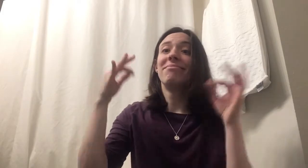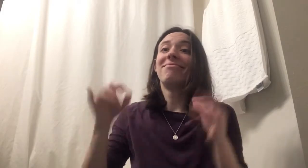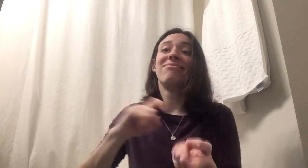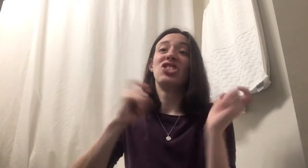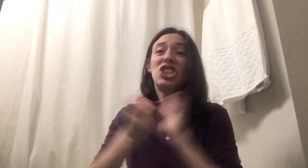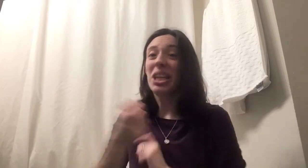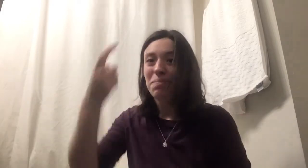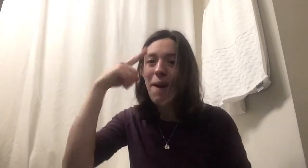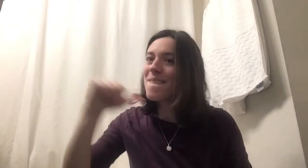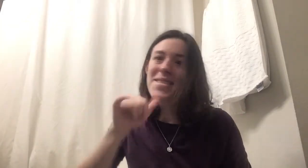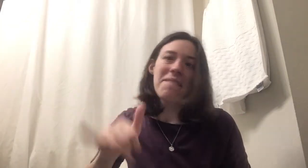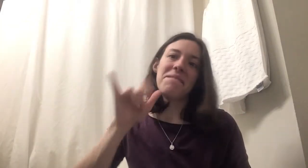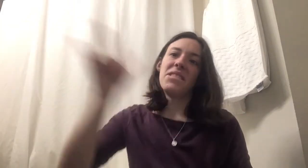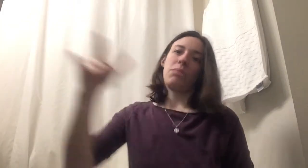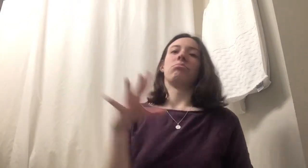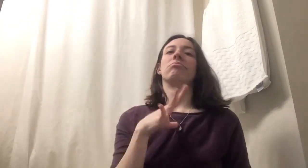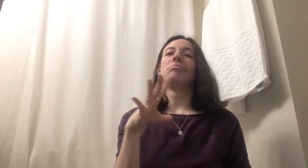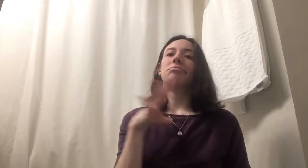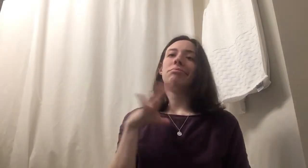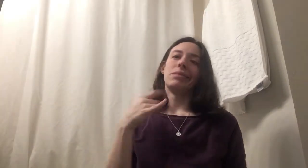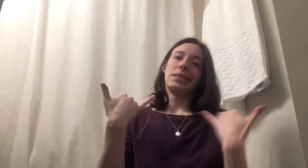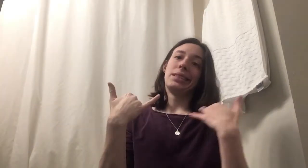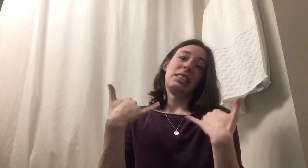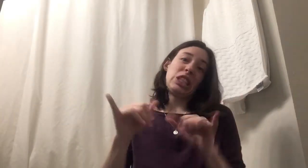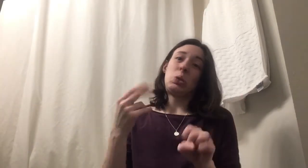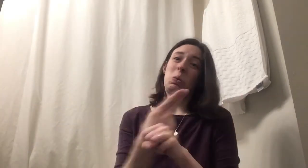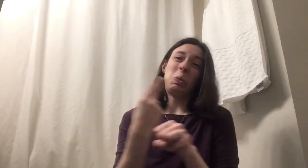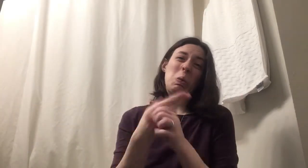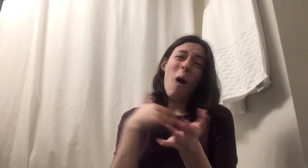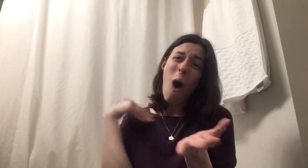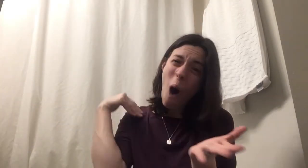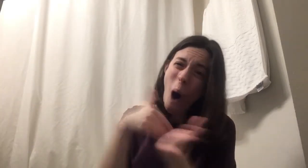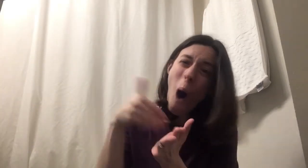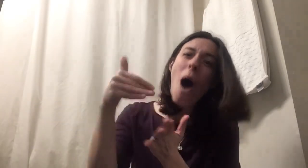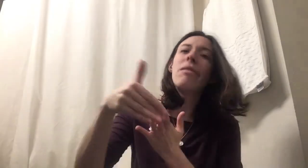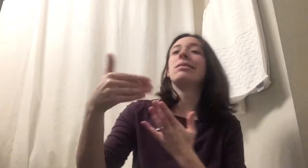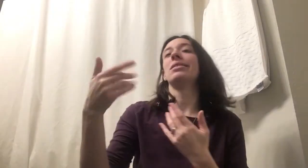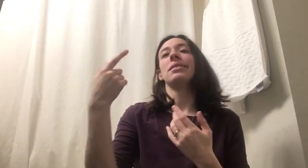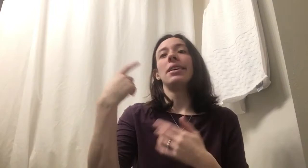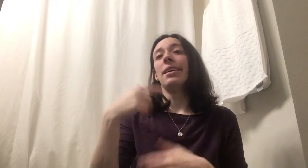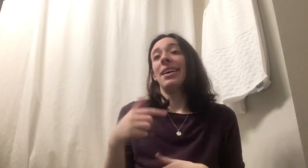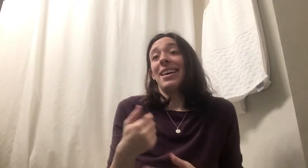Then we changed our mind and decided not to fly But it's fine because I still use it SO often